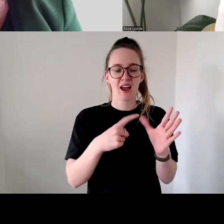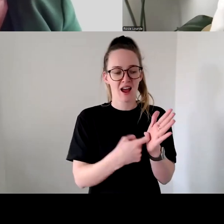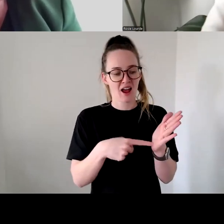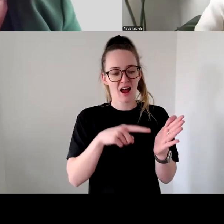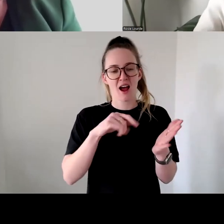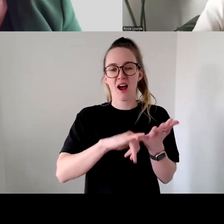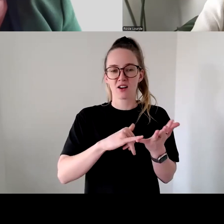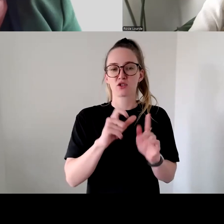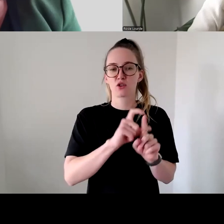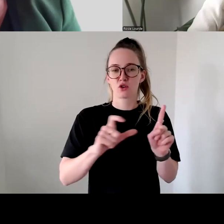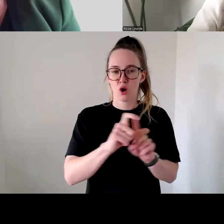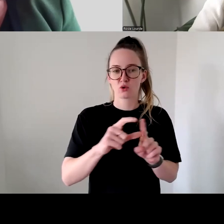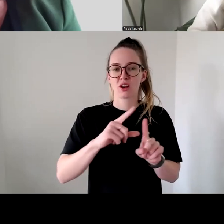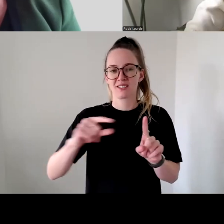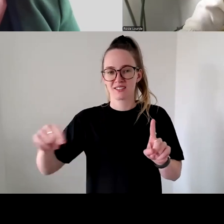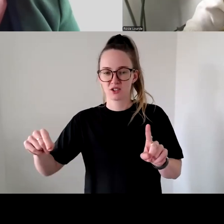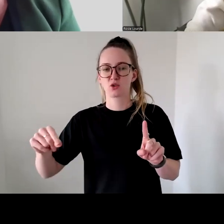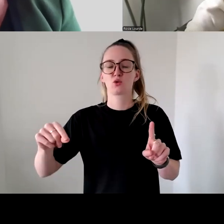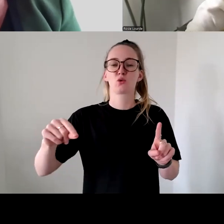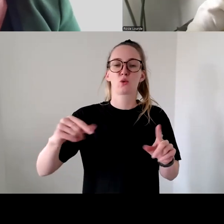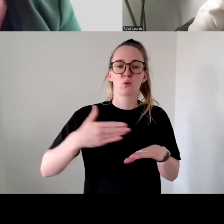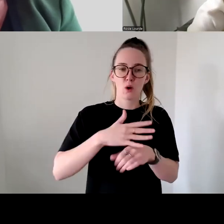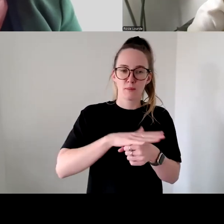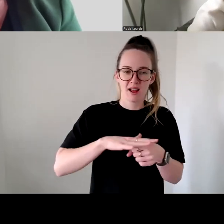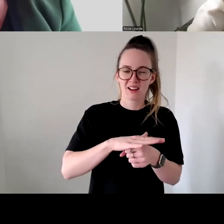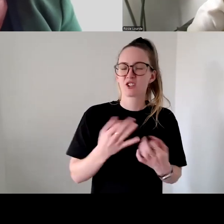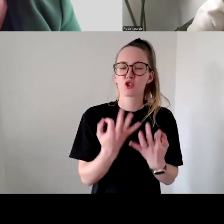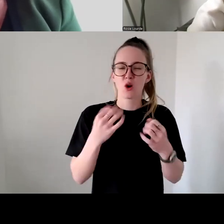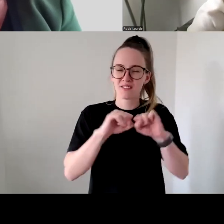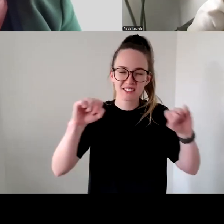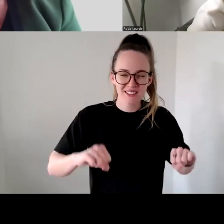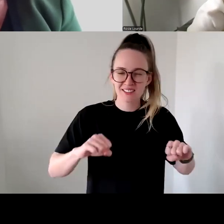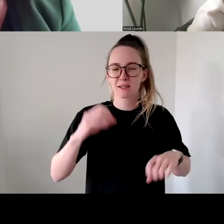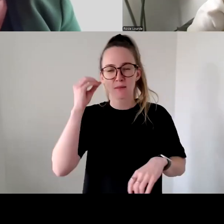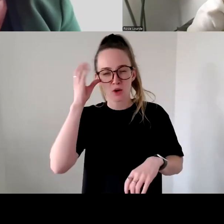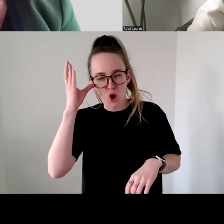workplace lack the infrastructure, systems, knowledge and capacity to ensure they are,